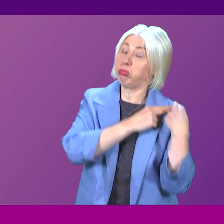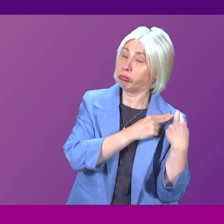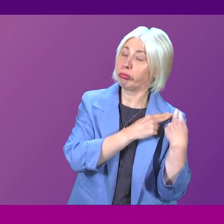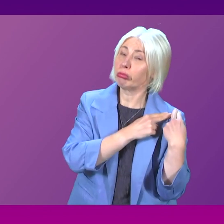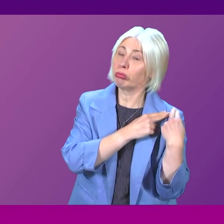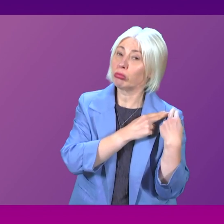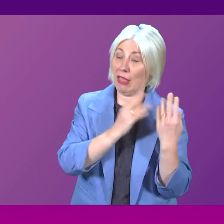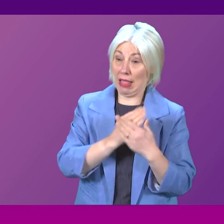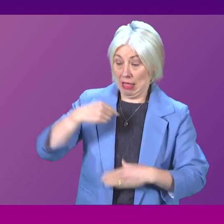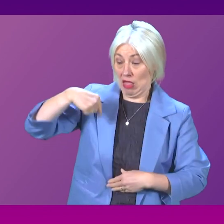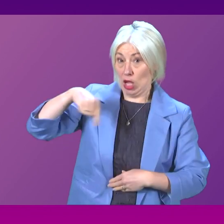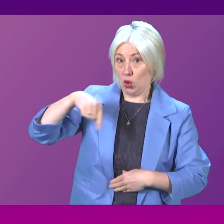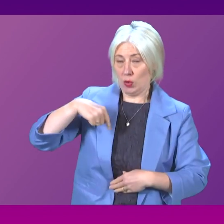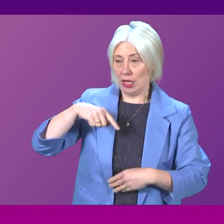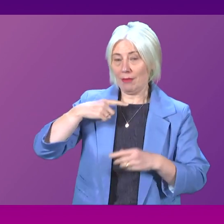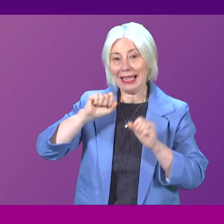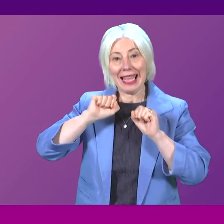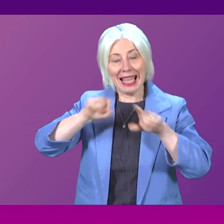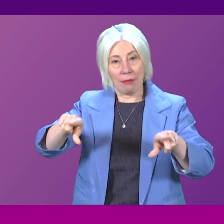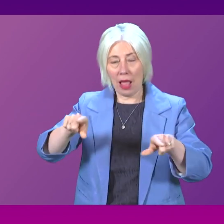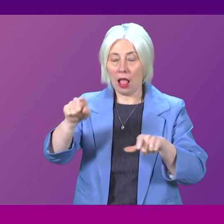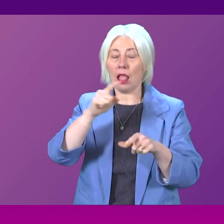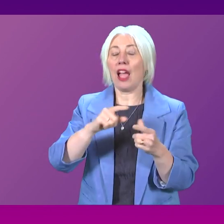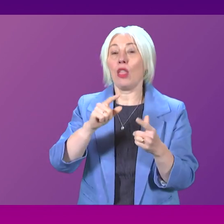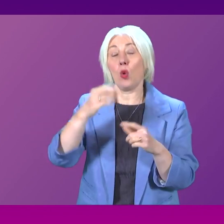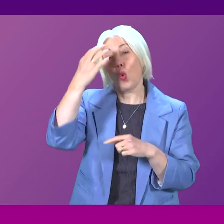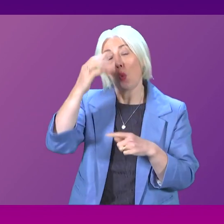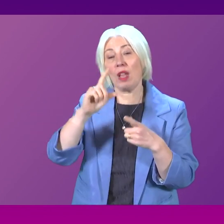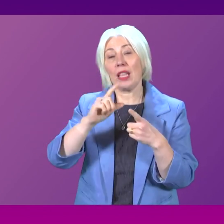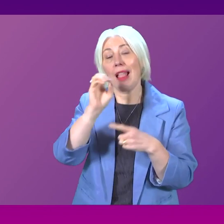This week, an email that was sent to doctors by management at the Queen Elizabeth hospital said: